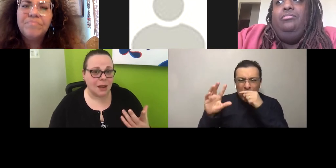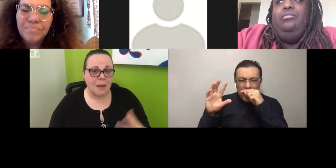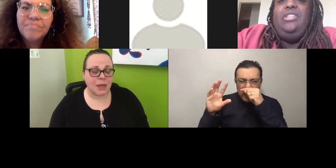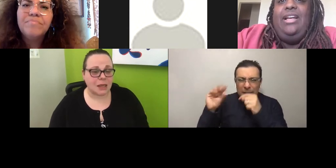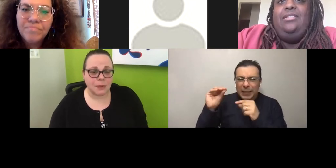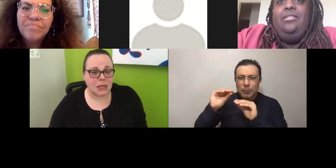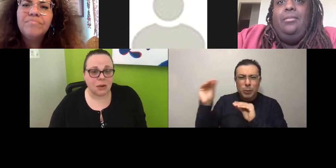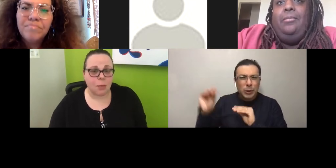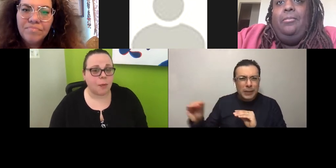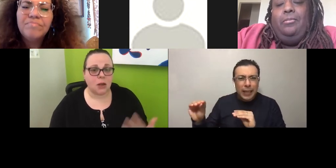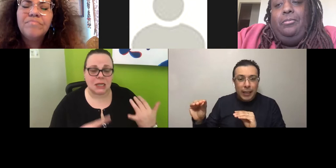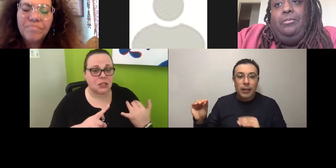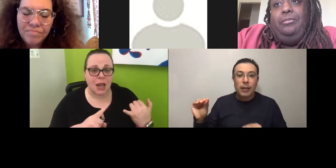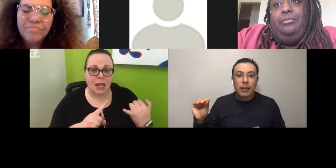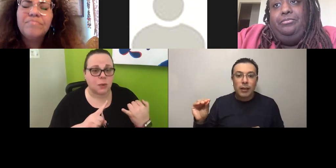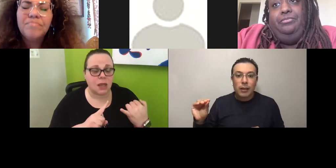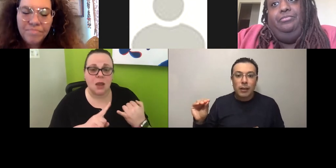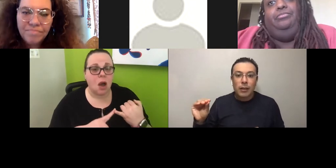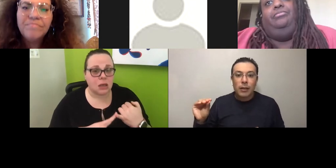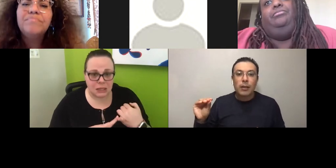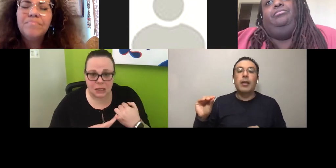Because police are not prepared to interact with autistic people,